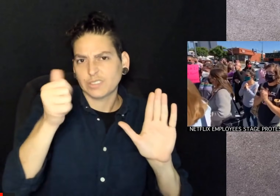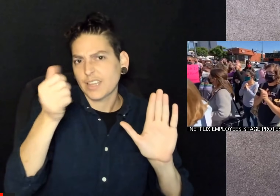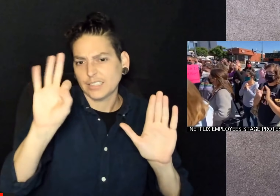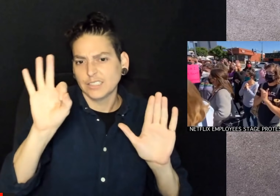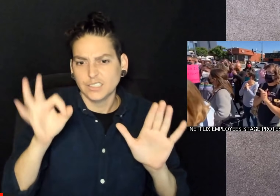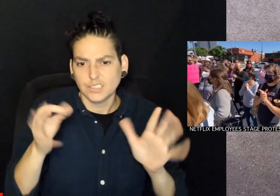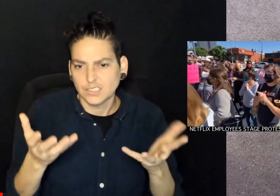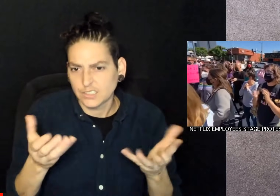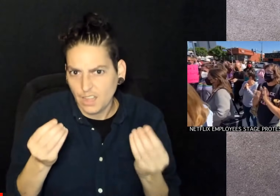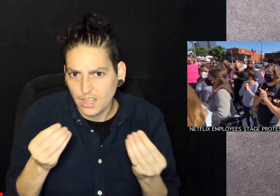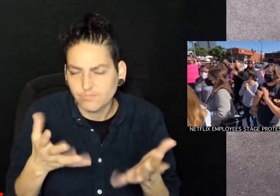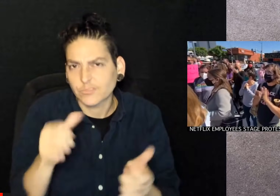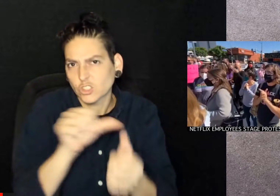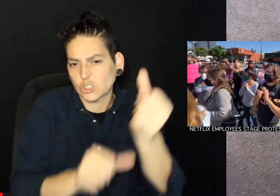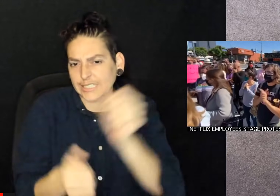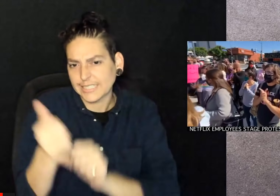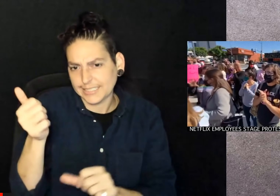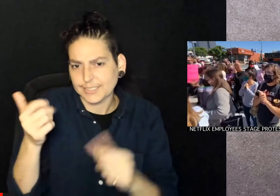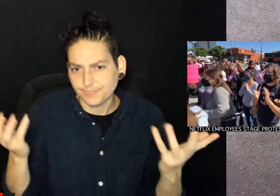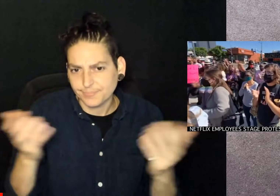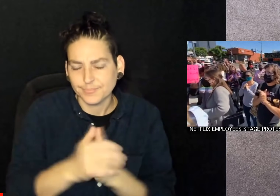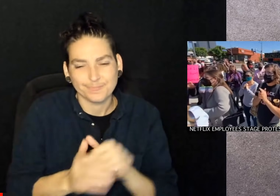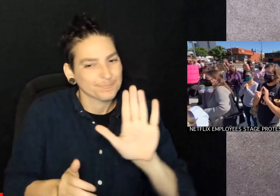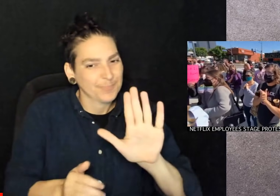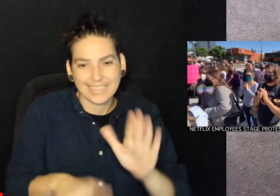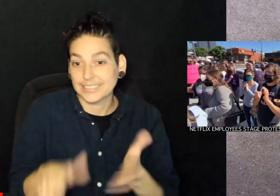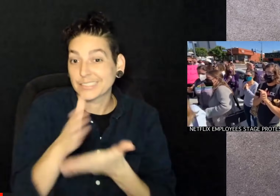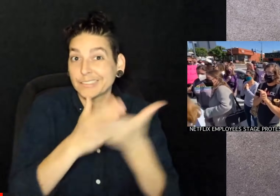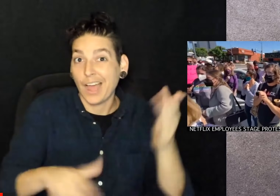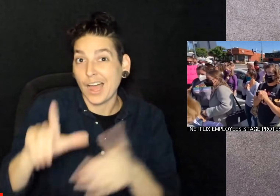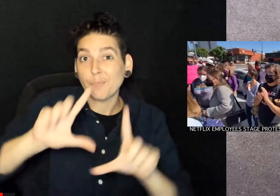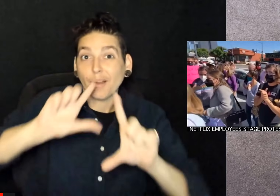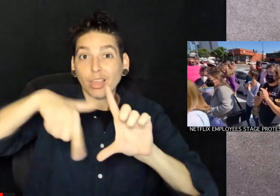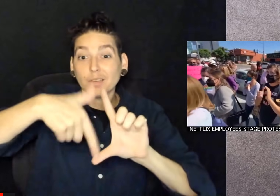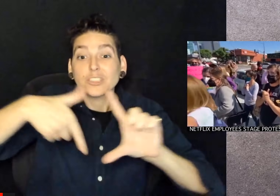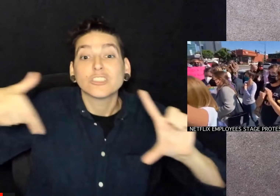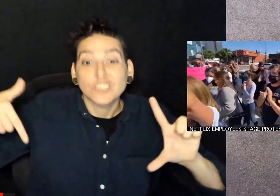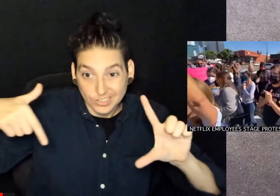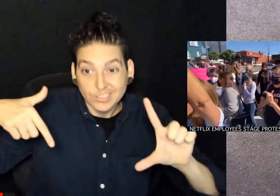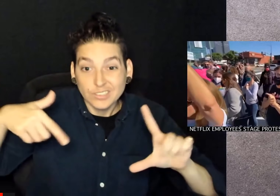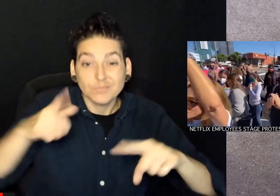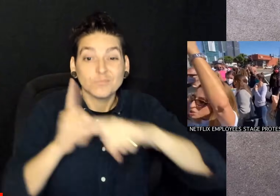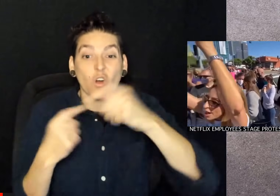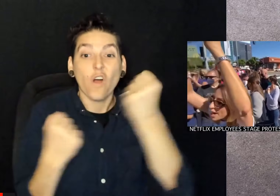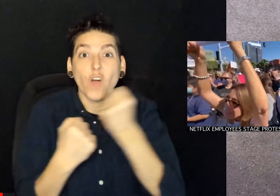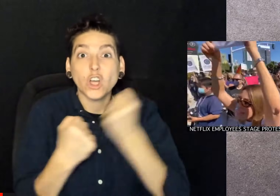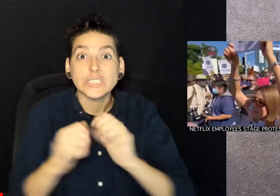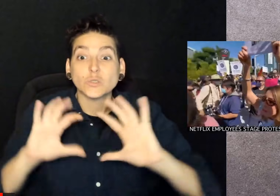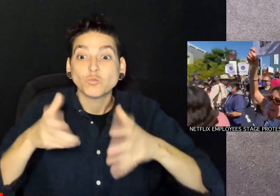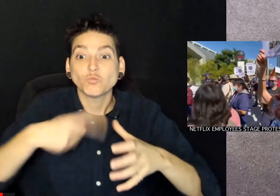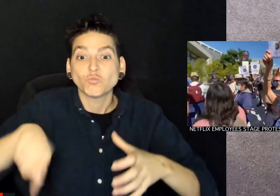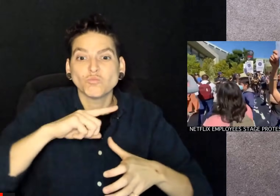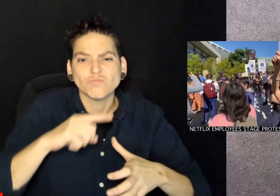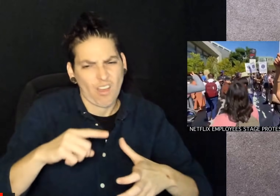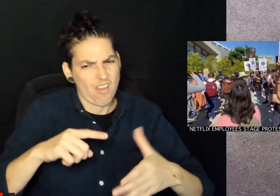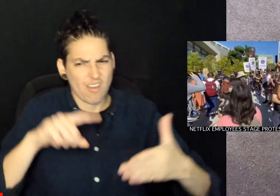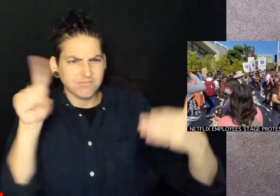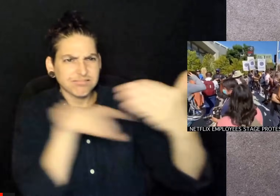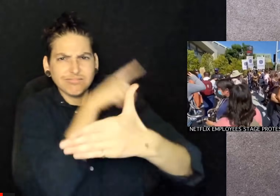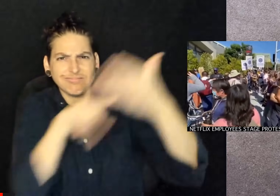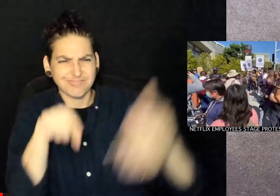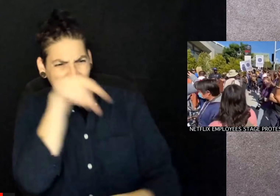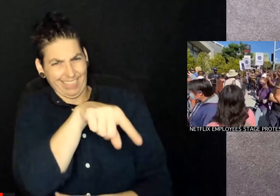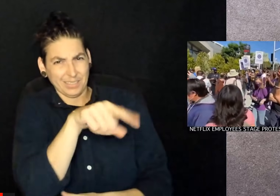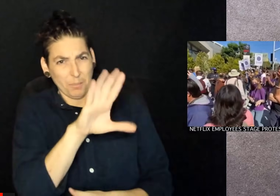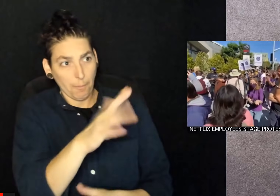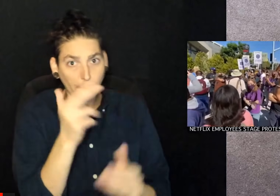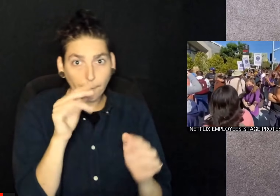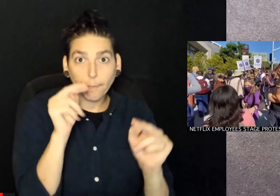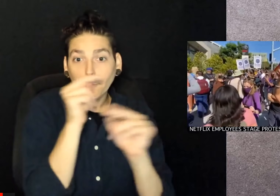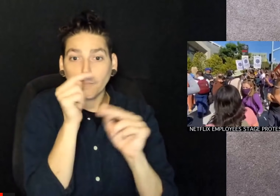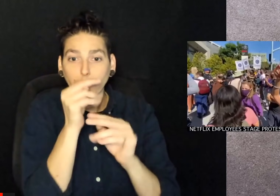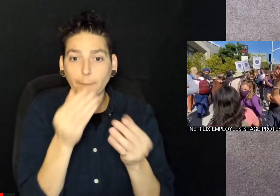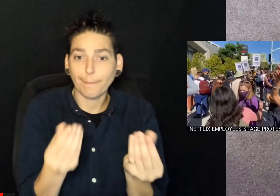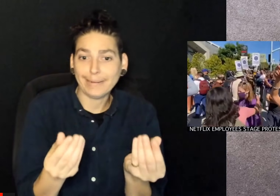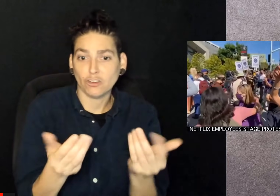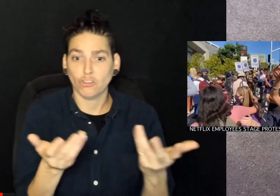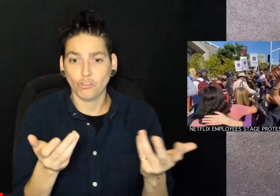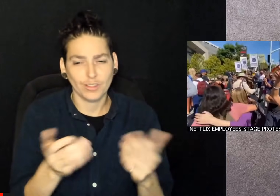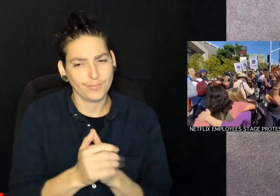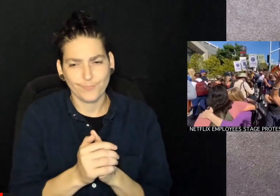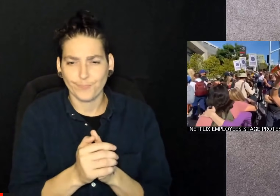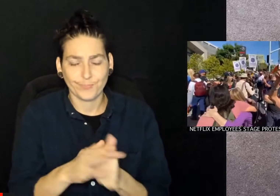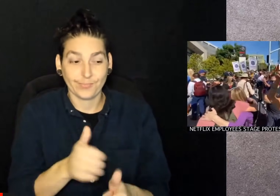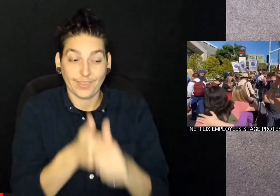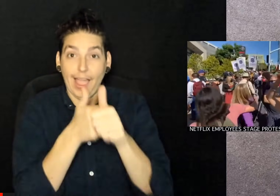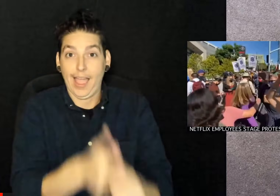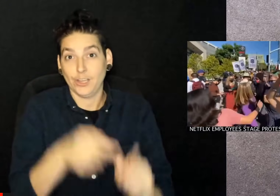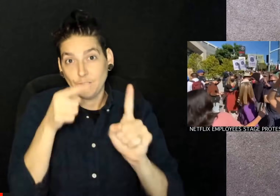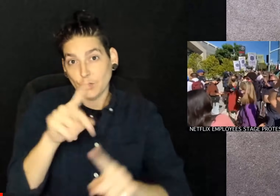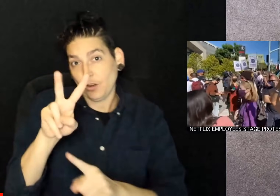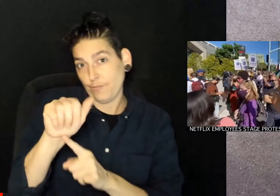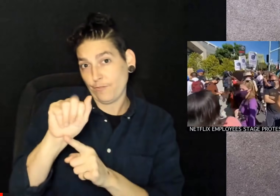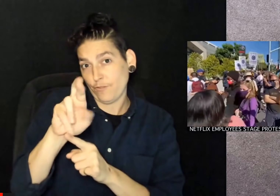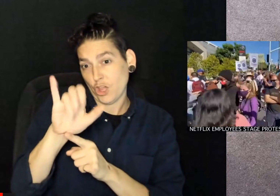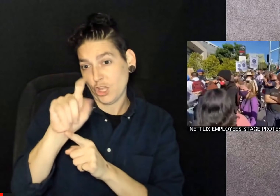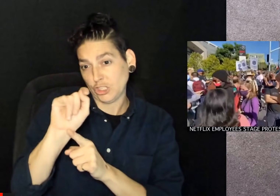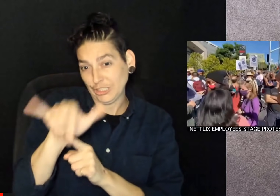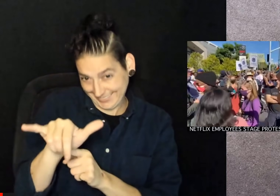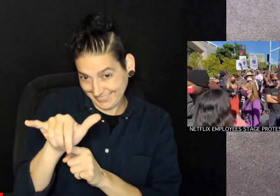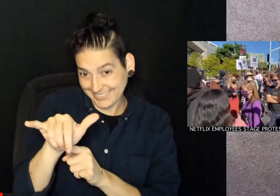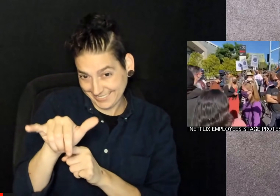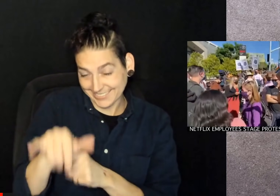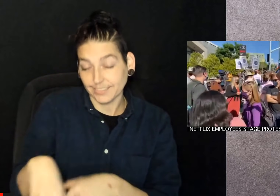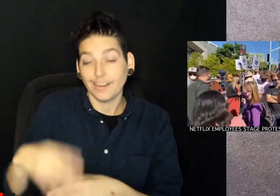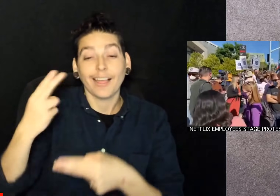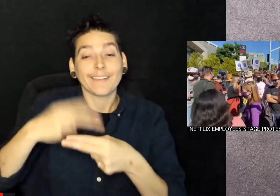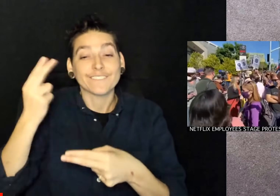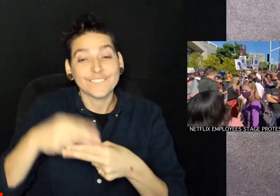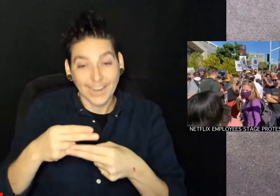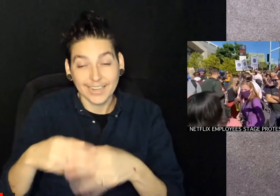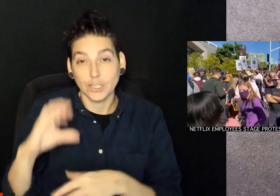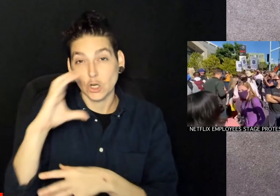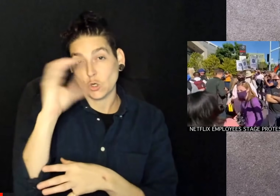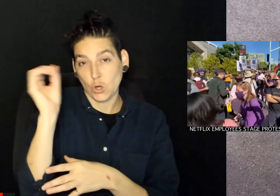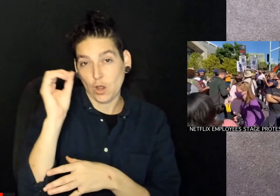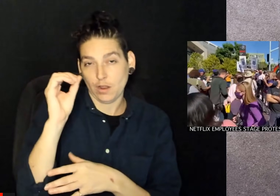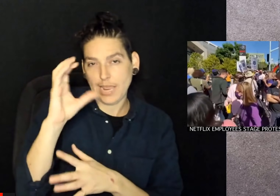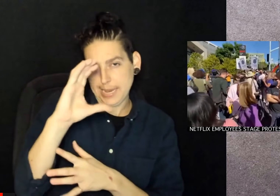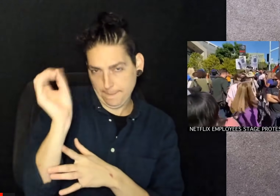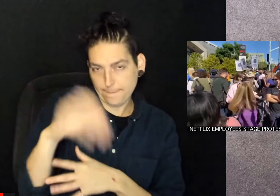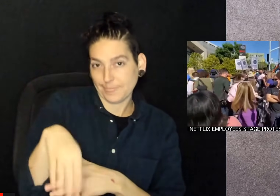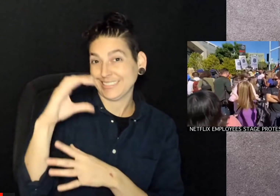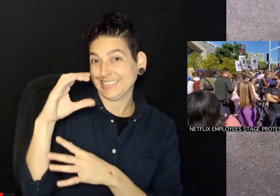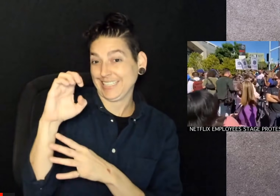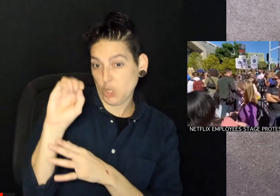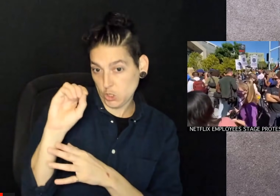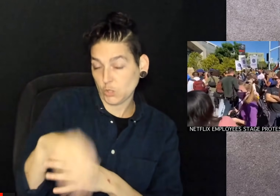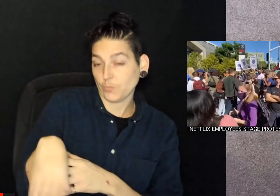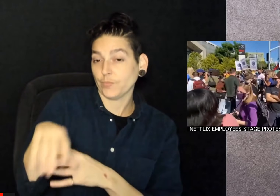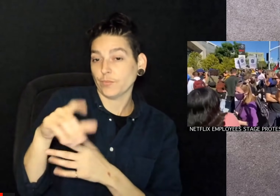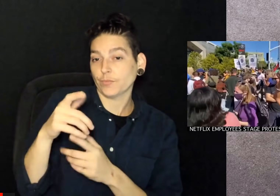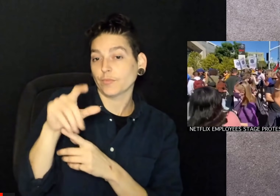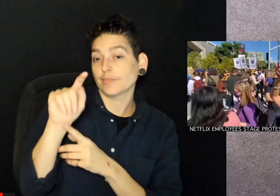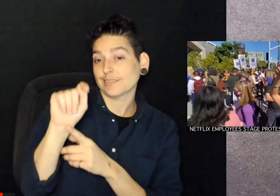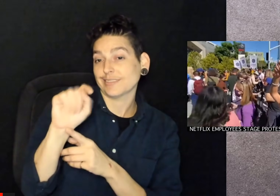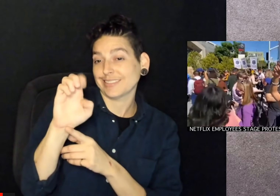died of suicide in 2019 but some LGBTQ plus advocacy groups were critical of the material